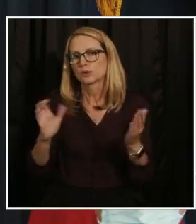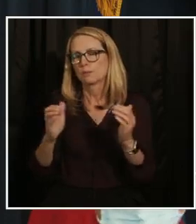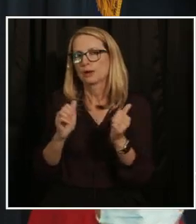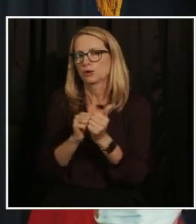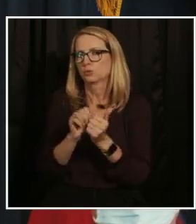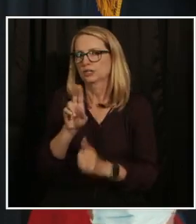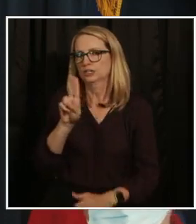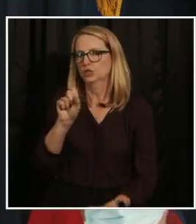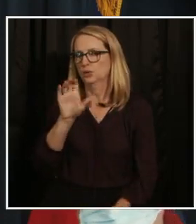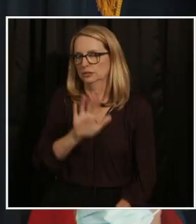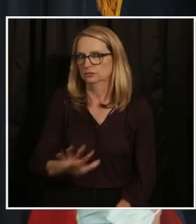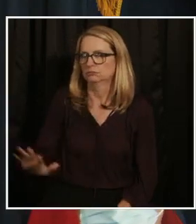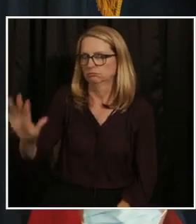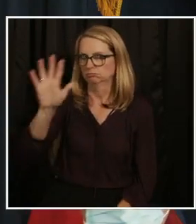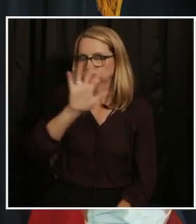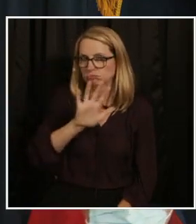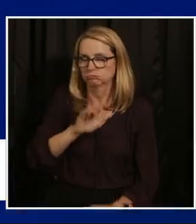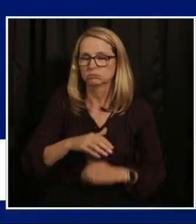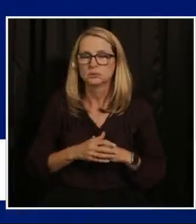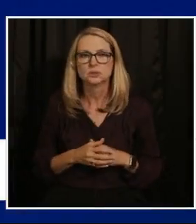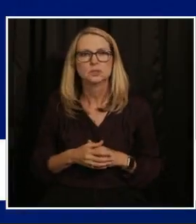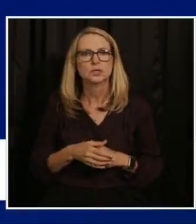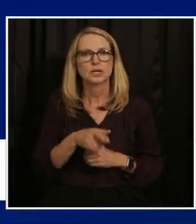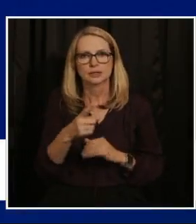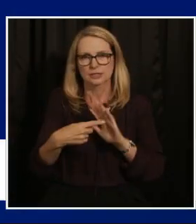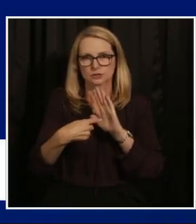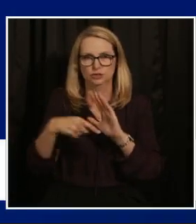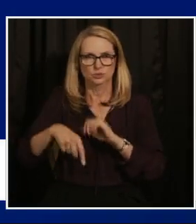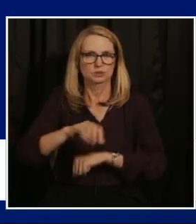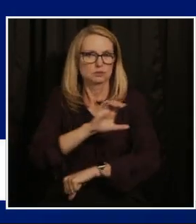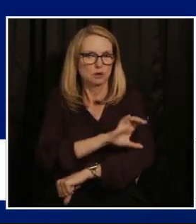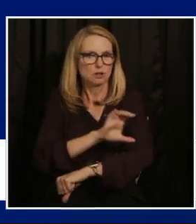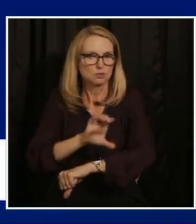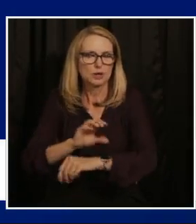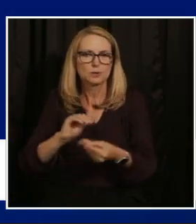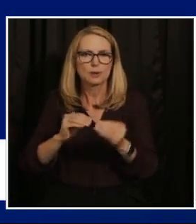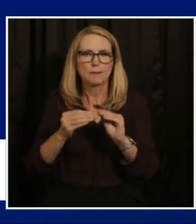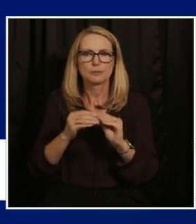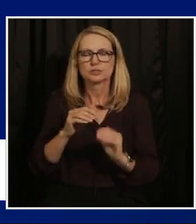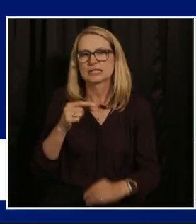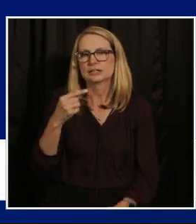seeing overall so this figure shows you colorado case rates in green we're looking here at our